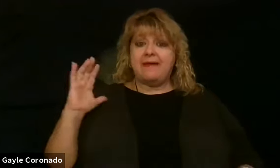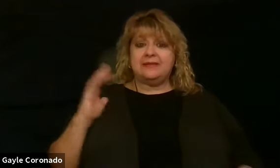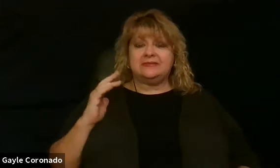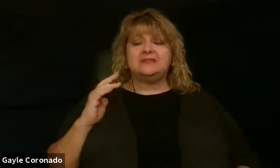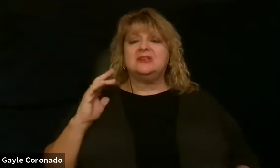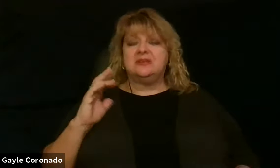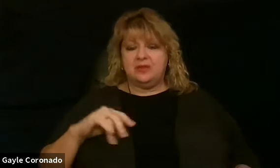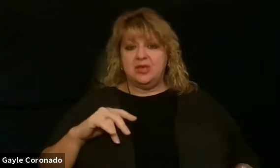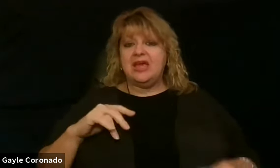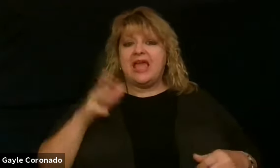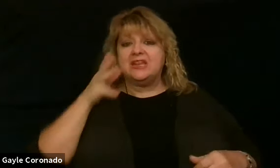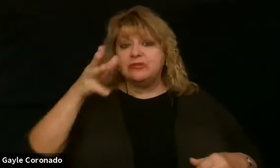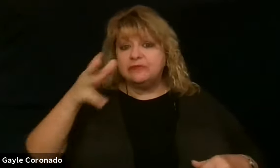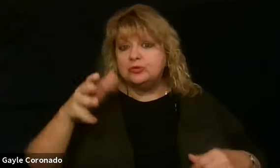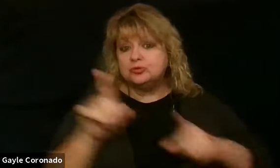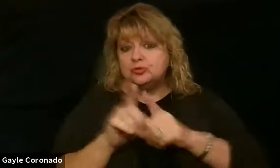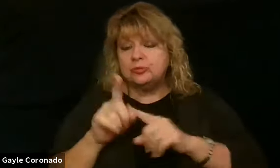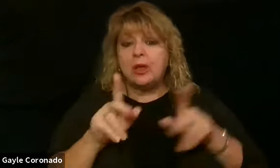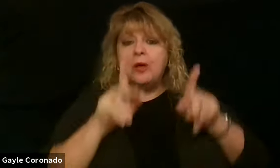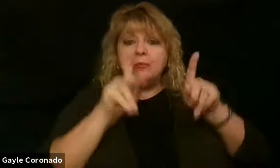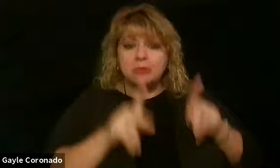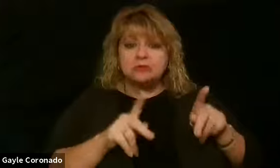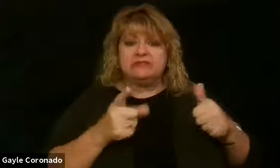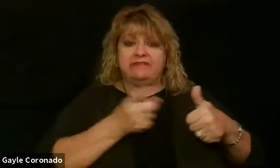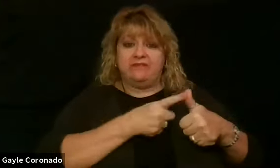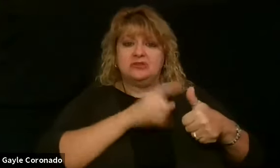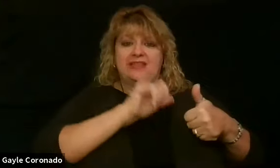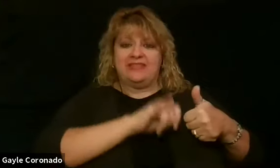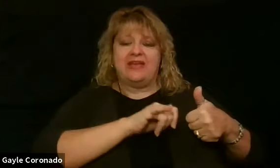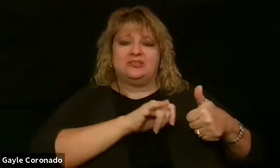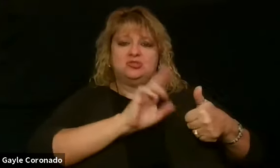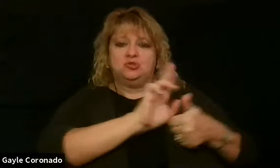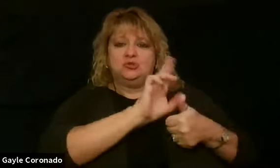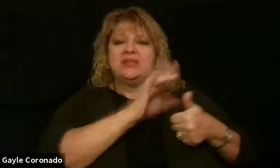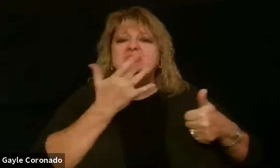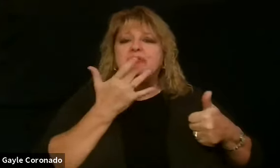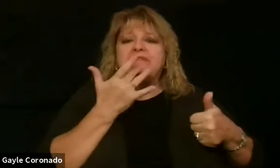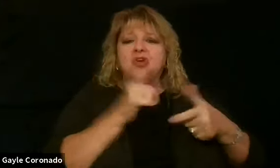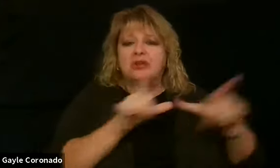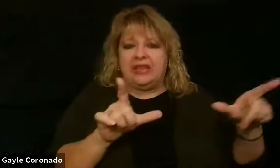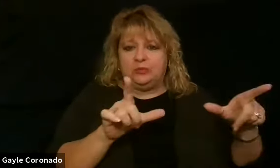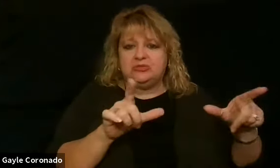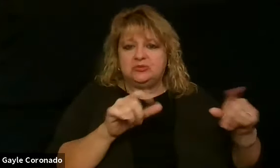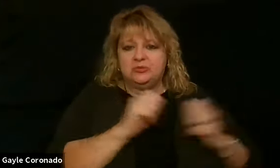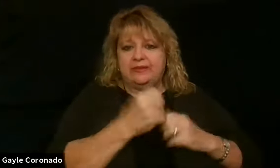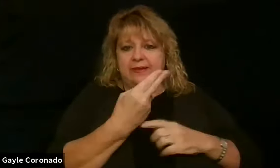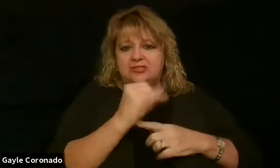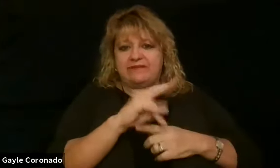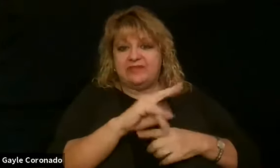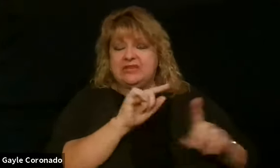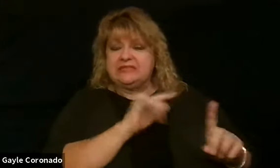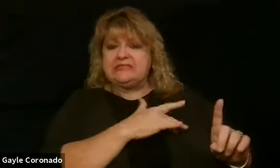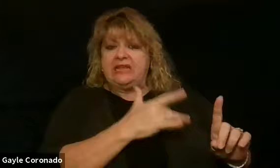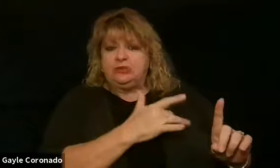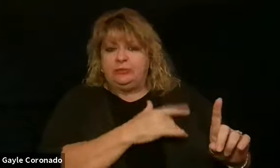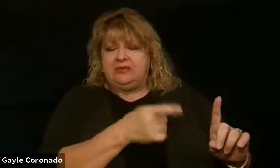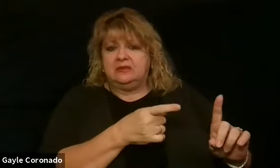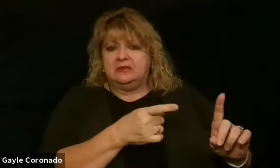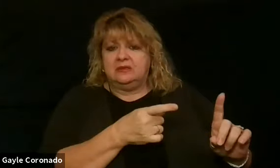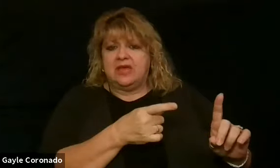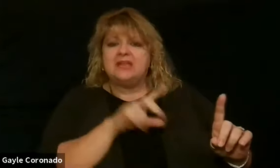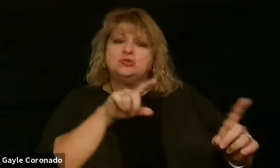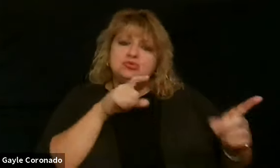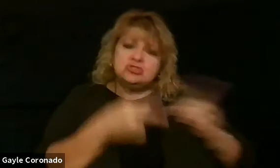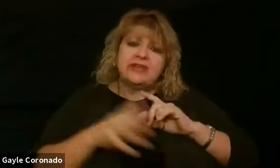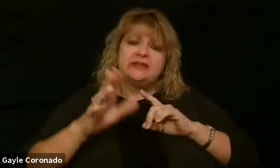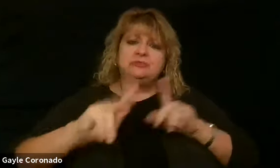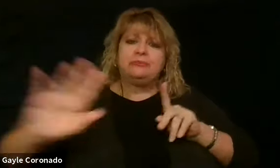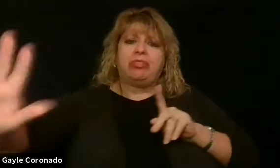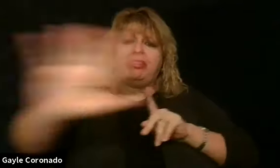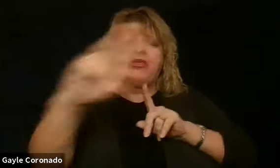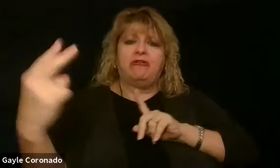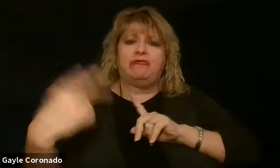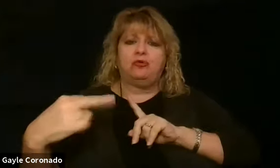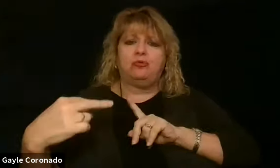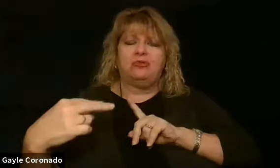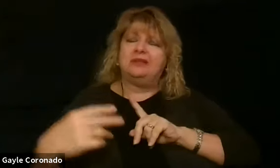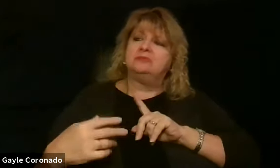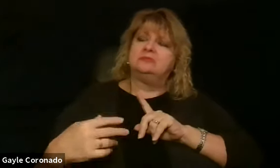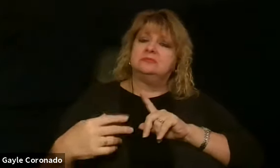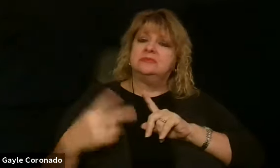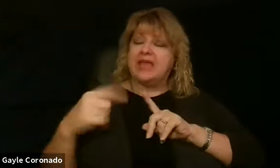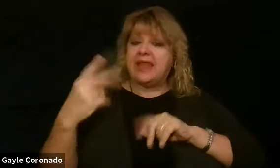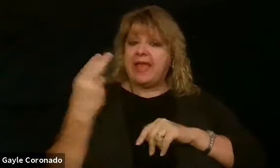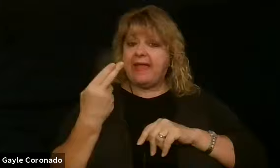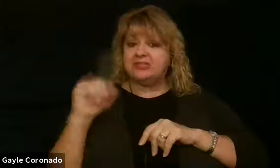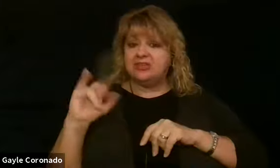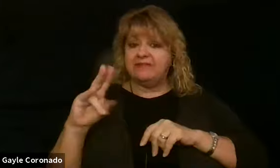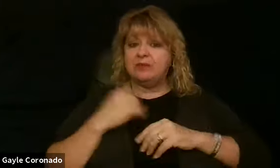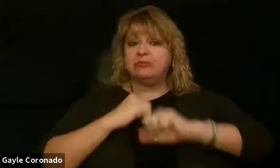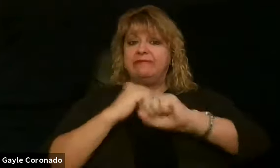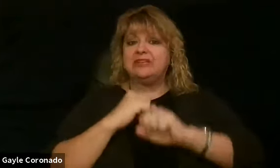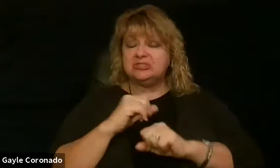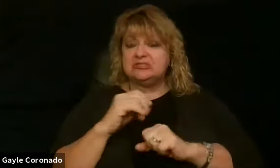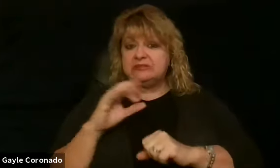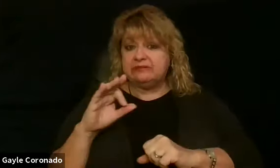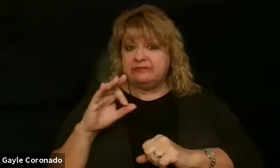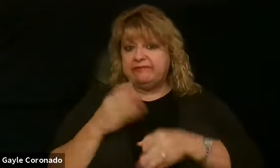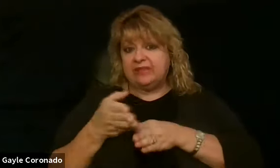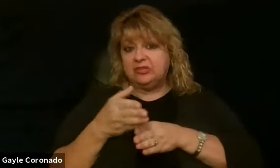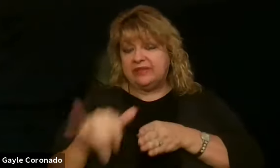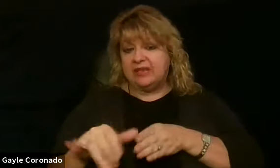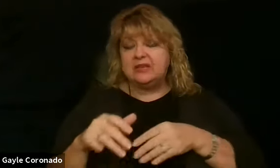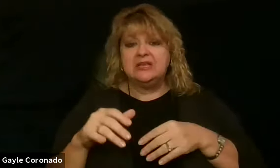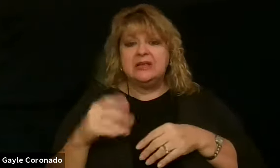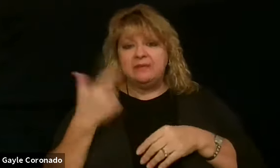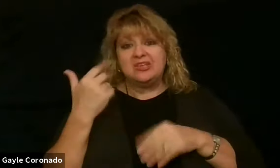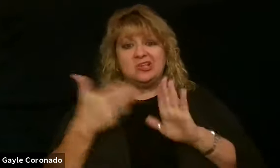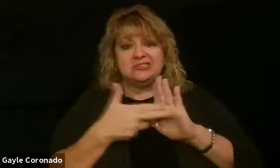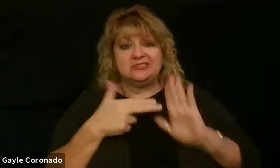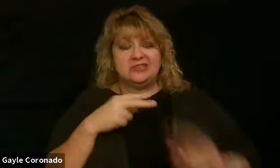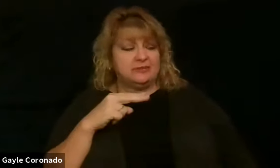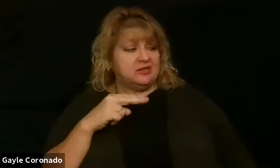person first is ideally used our preferred language and change to change the perception of in the, in the HIV field in HIV prevention field because the stigma with HIV and AIDS is dead.